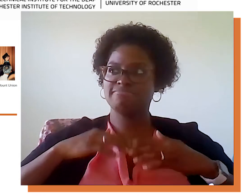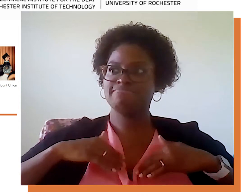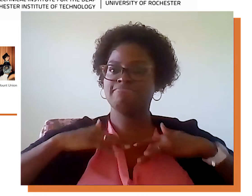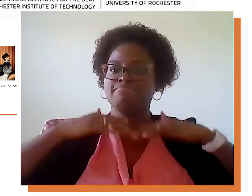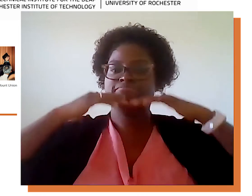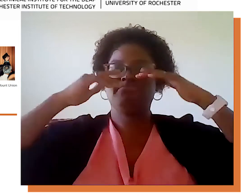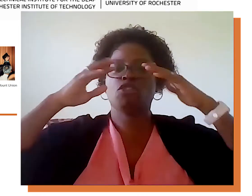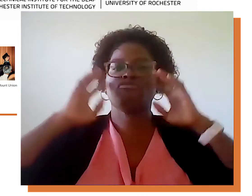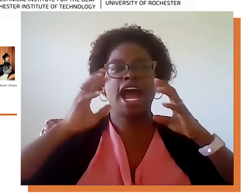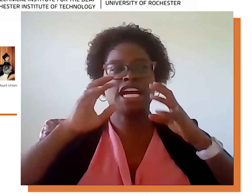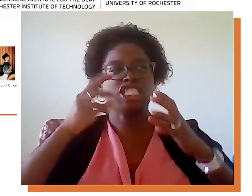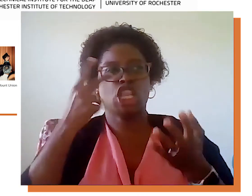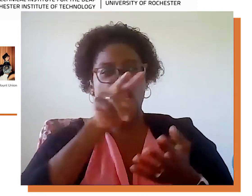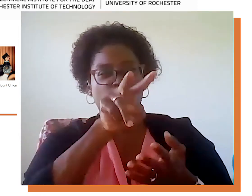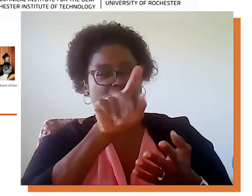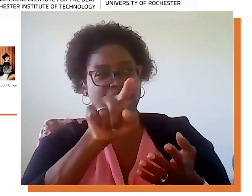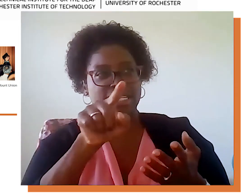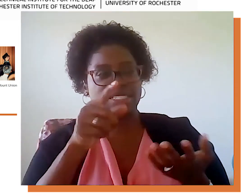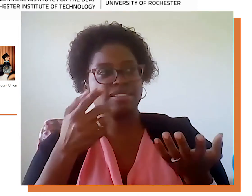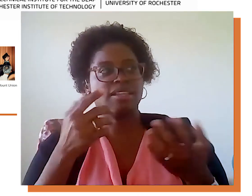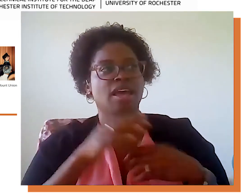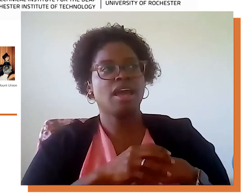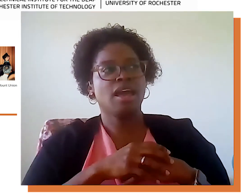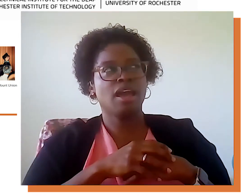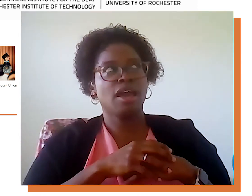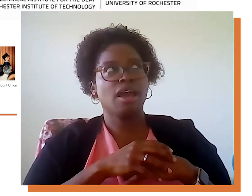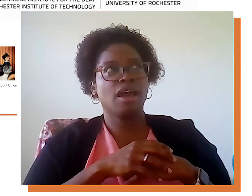I feel myself welling up looking at this slide,